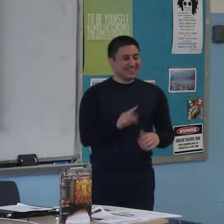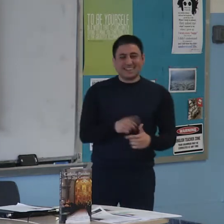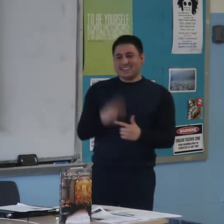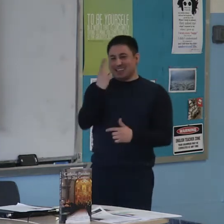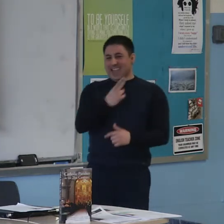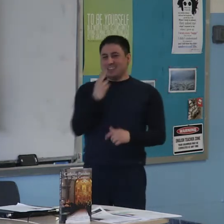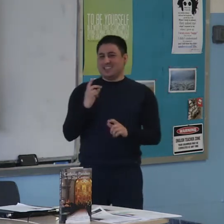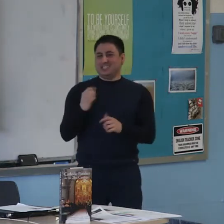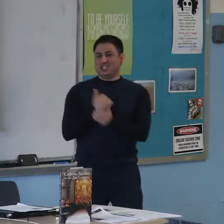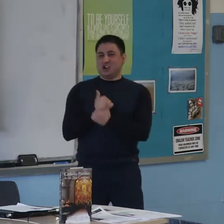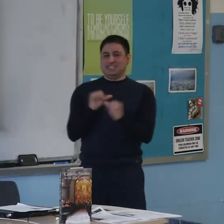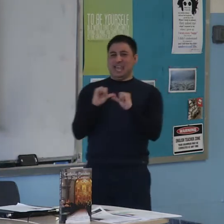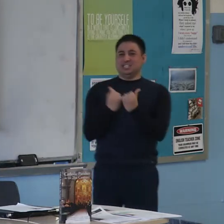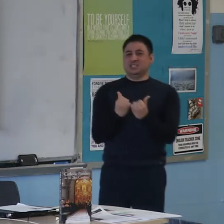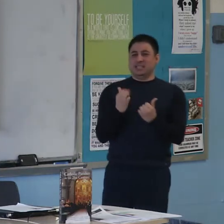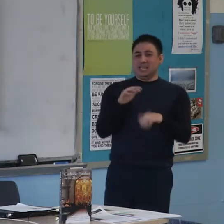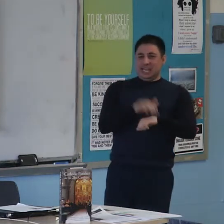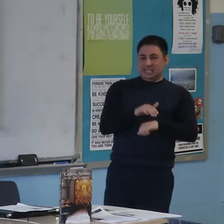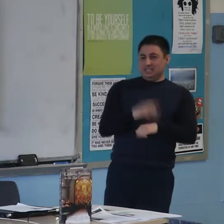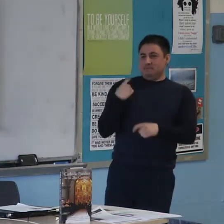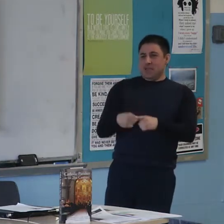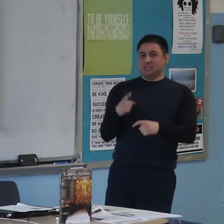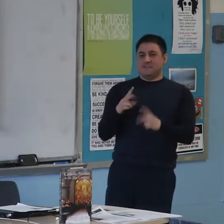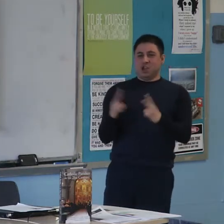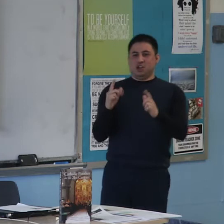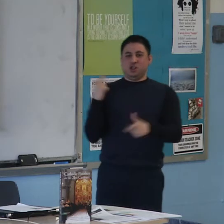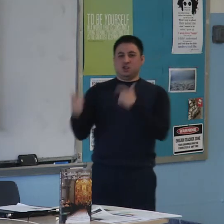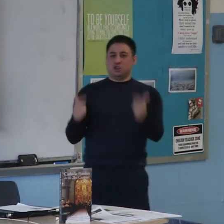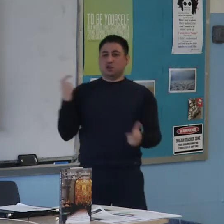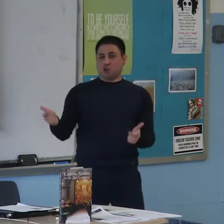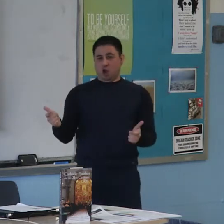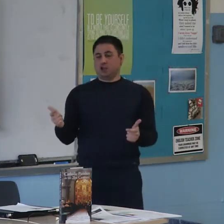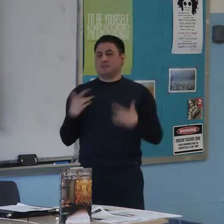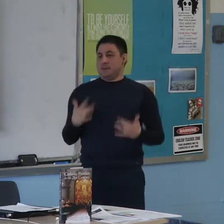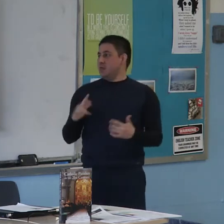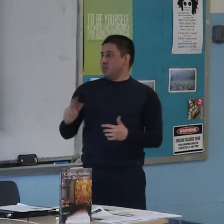agencies, again English and Spanish are very large, the third one was American